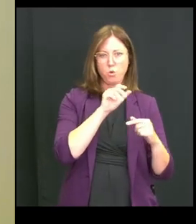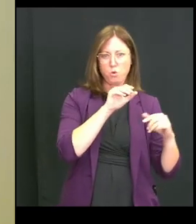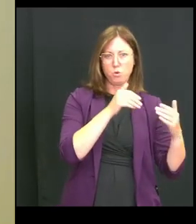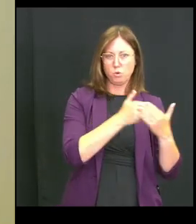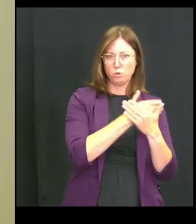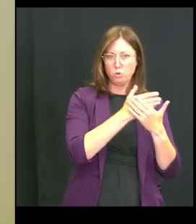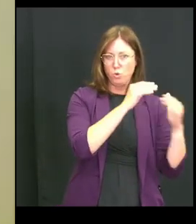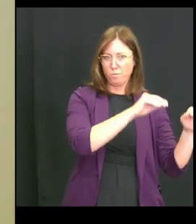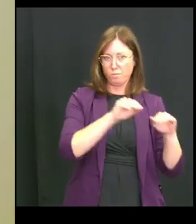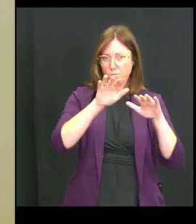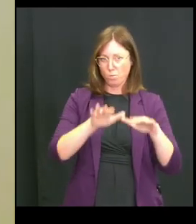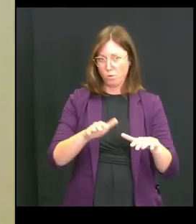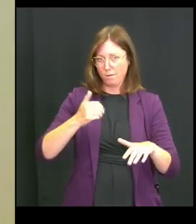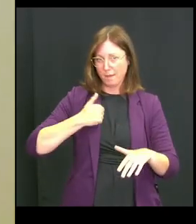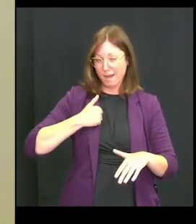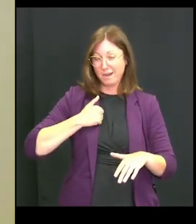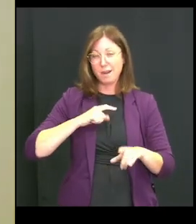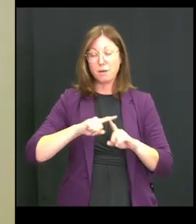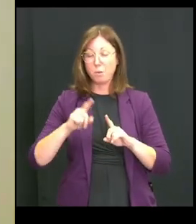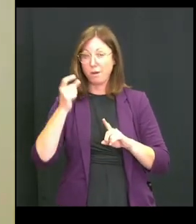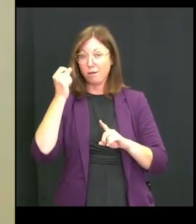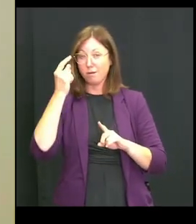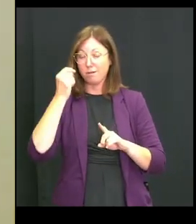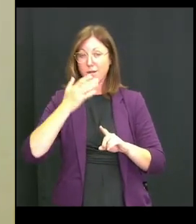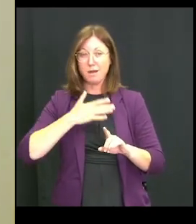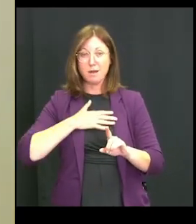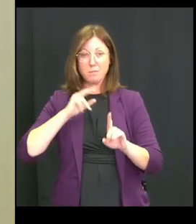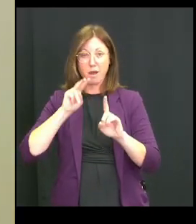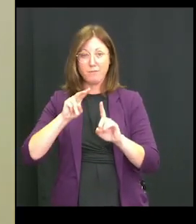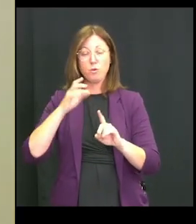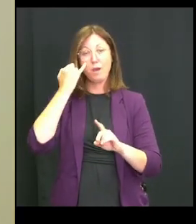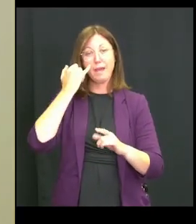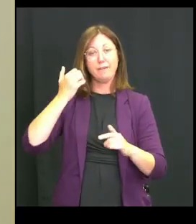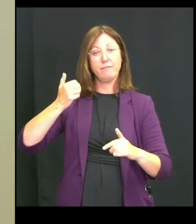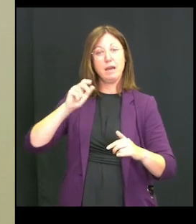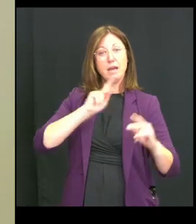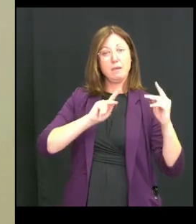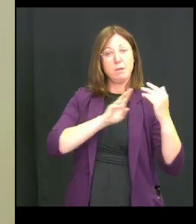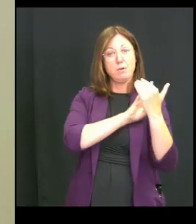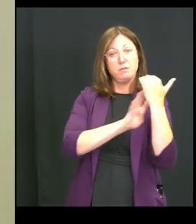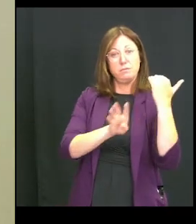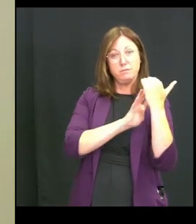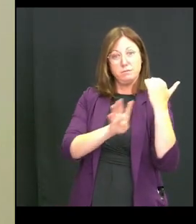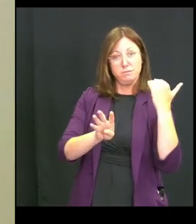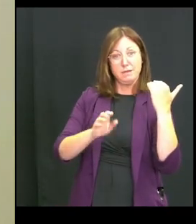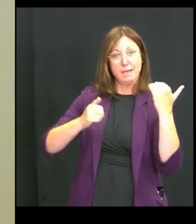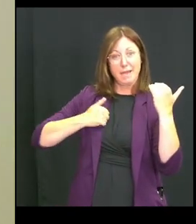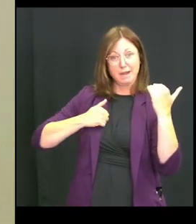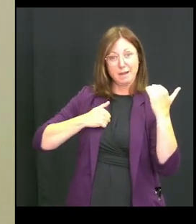My own view is that a lot of people emigrating to Canada are coming from places that are demonstrably,